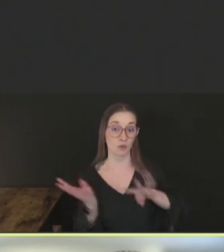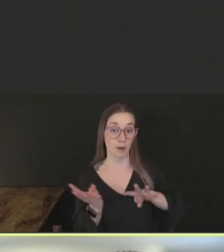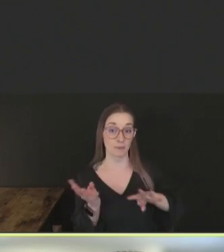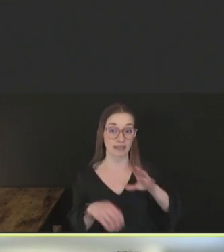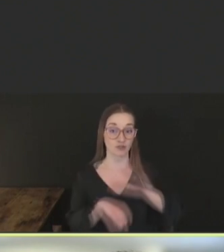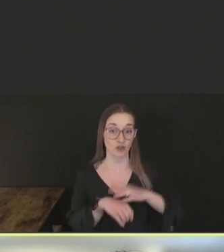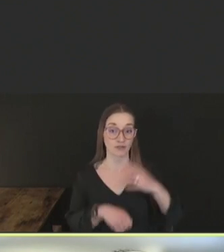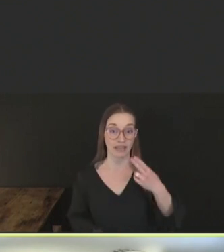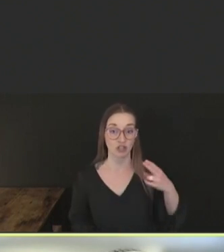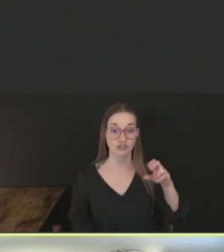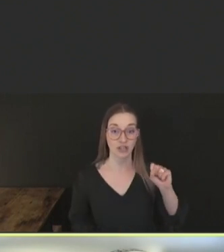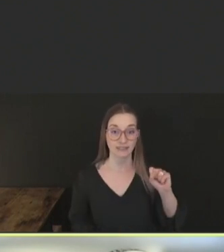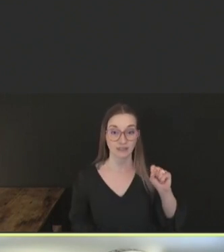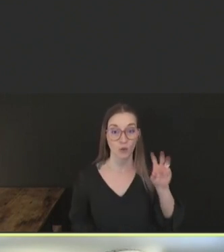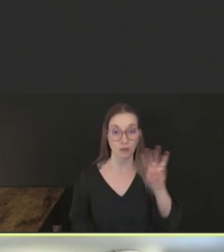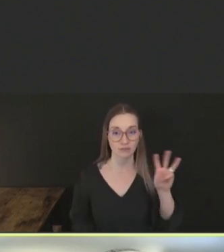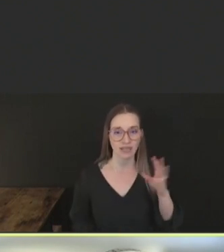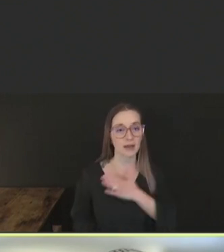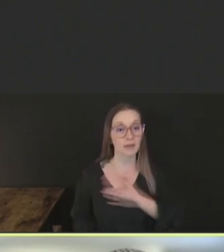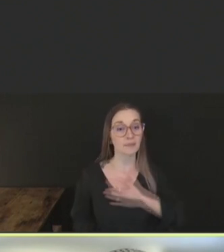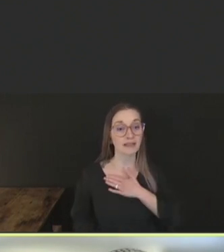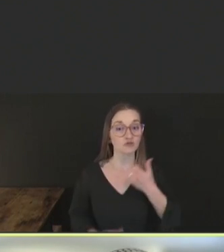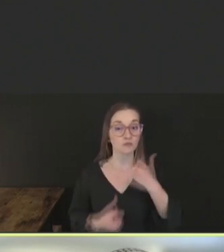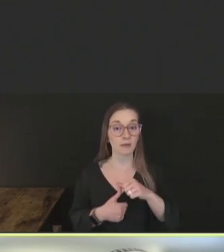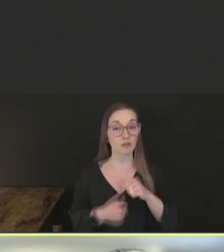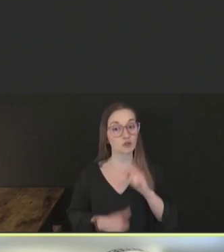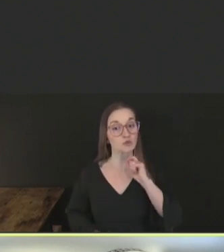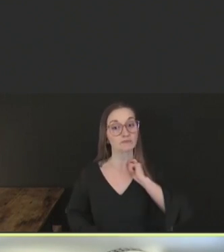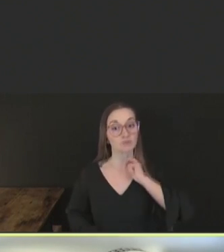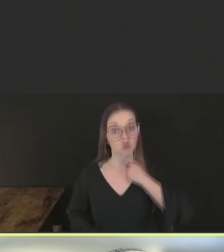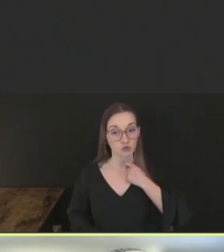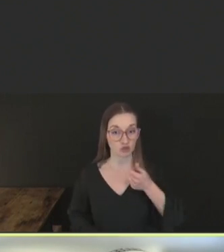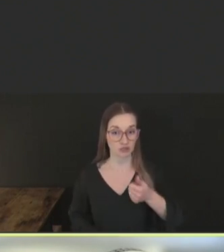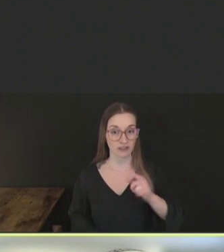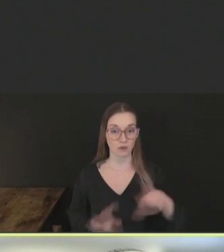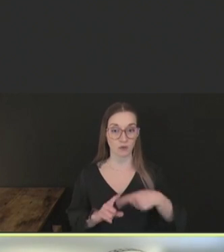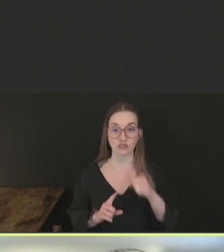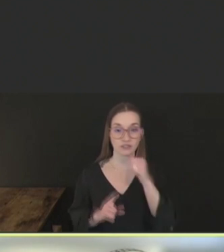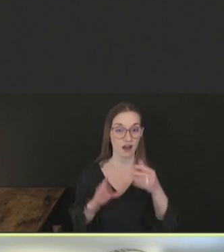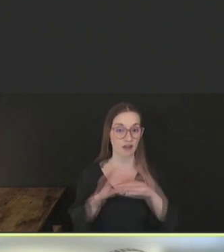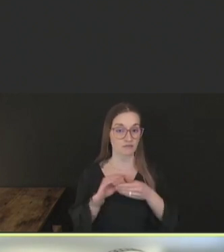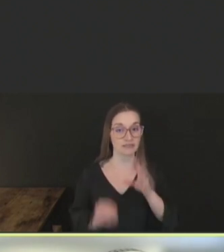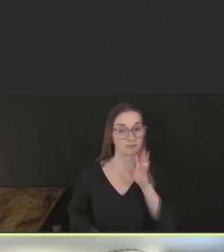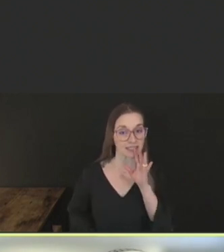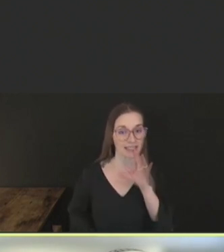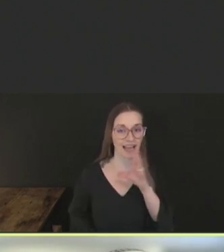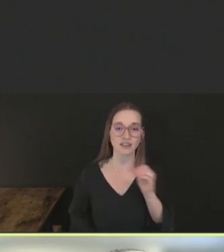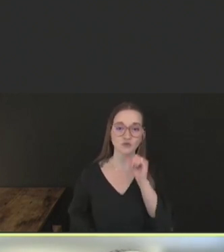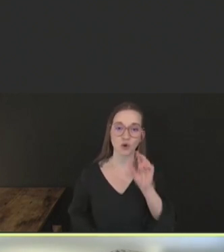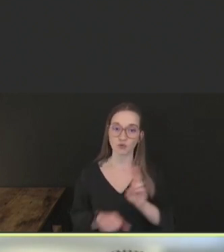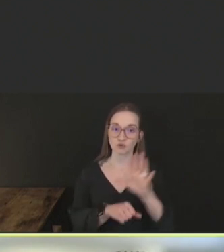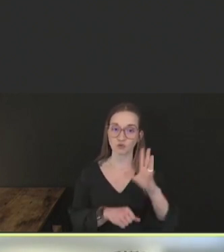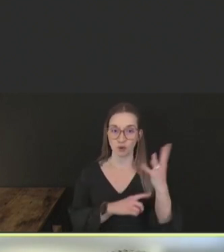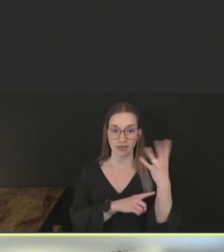Please remember to mute yourself when you're not speaking, and please don't use your camera unless you're presenting, asking questions, or answering a question.